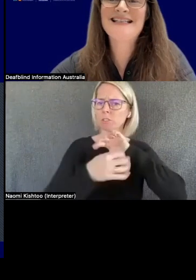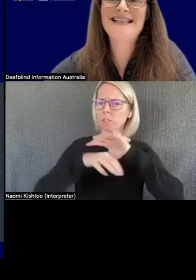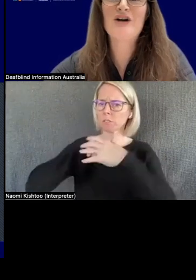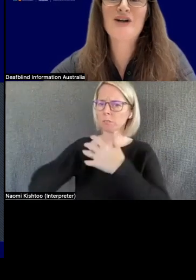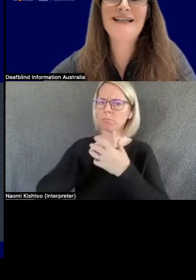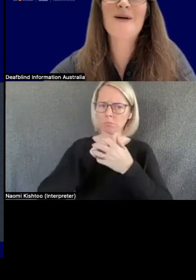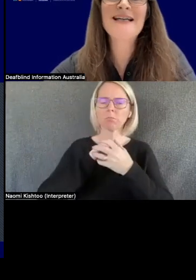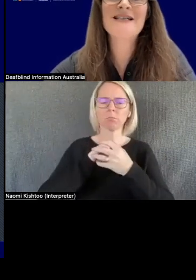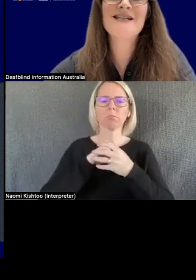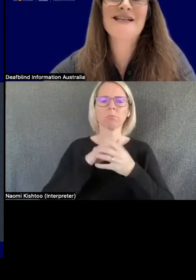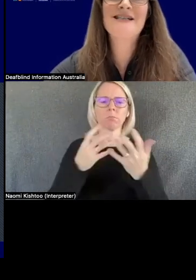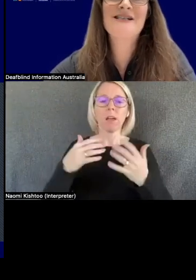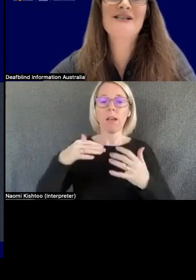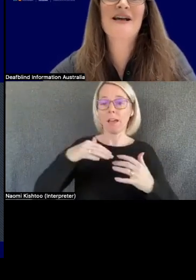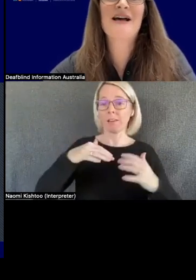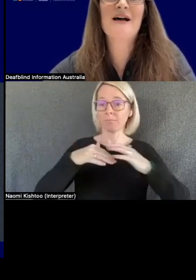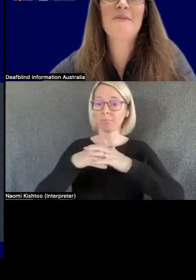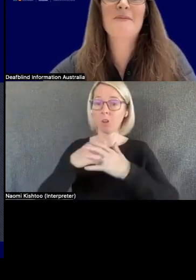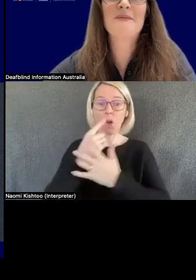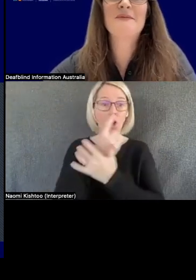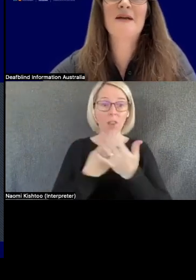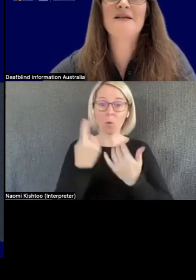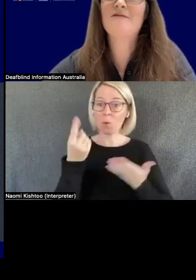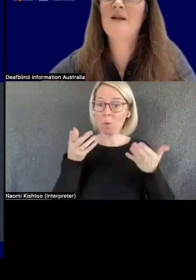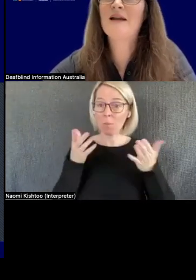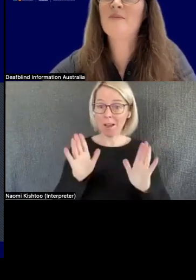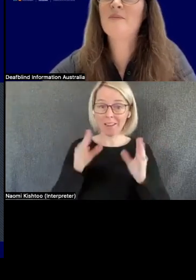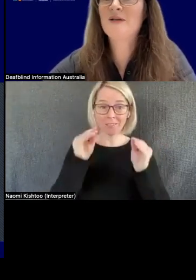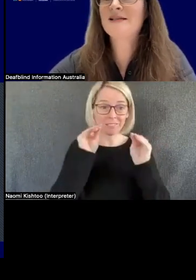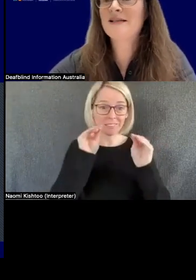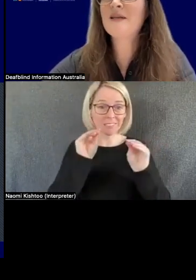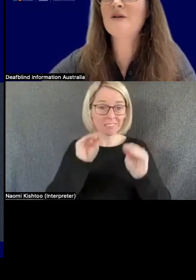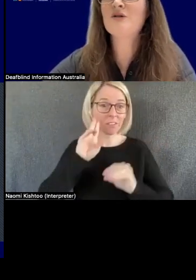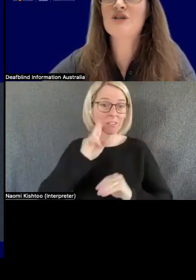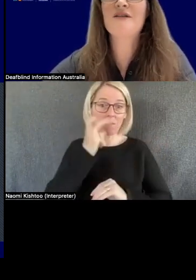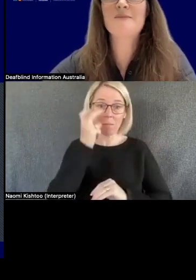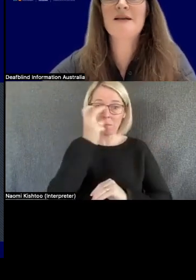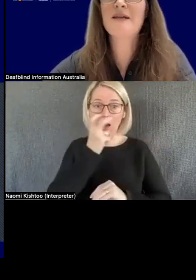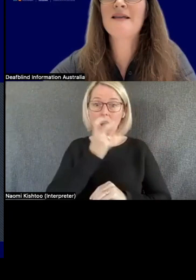isn’t the only way to teach a deafblind person something, or show them something,